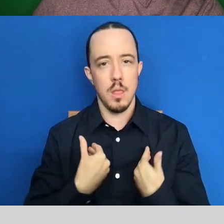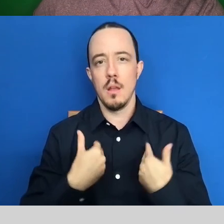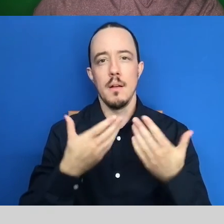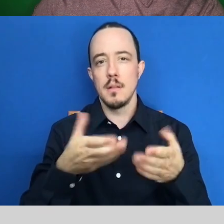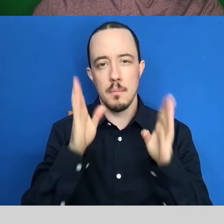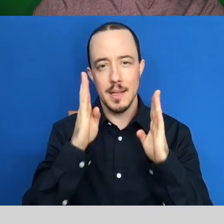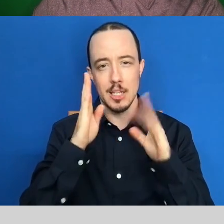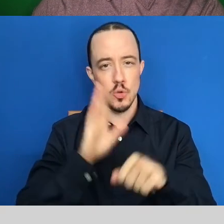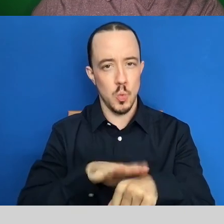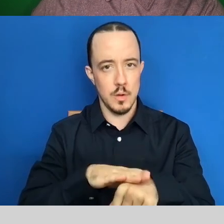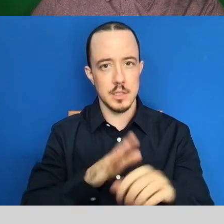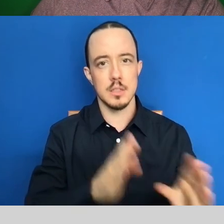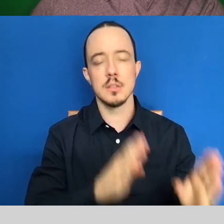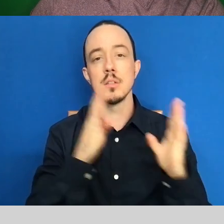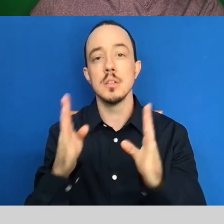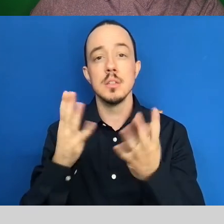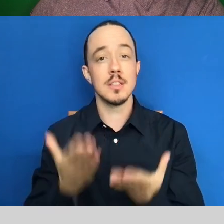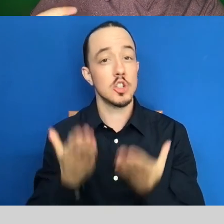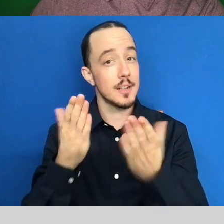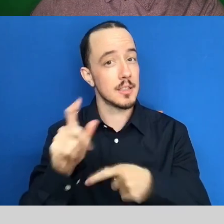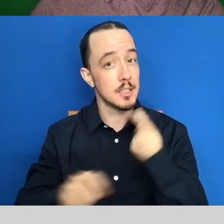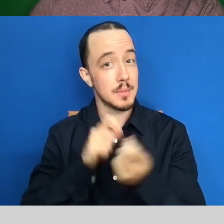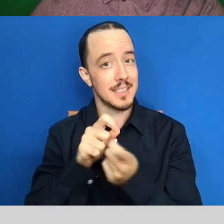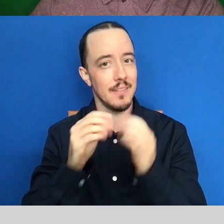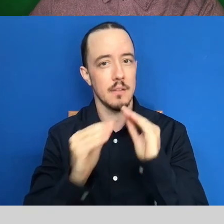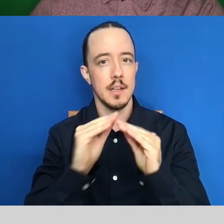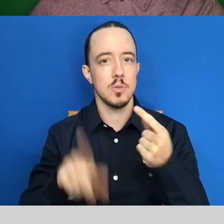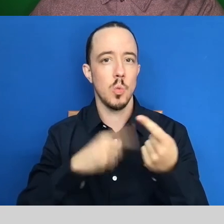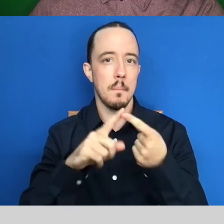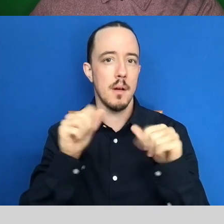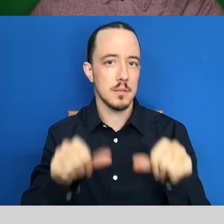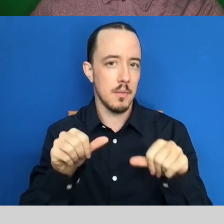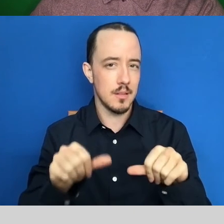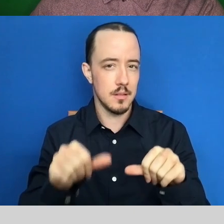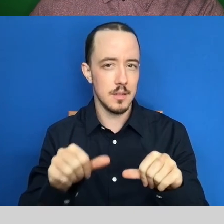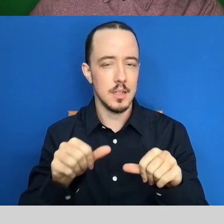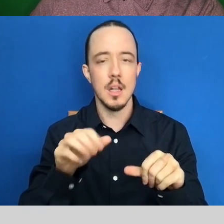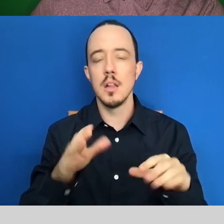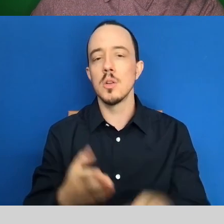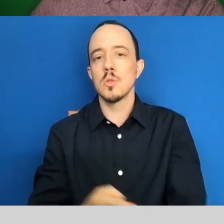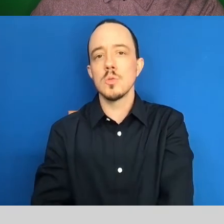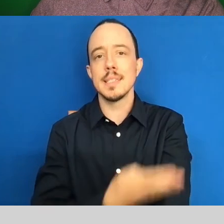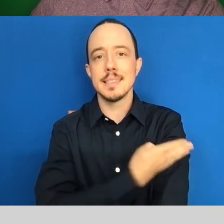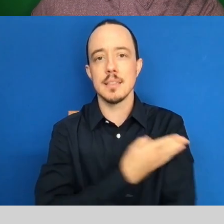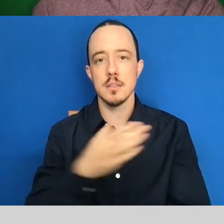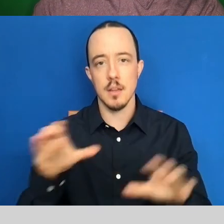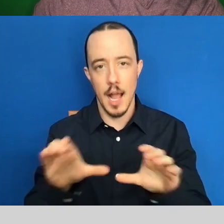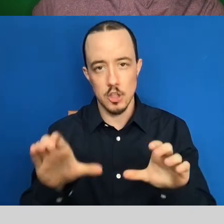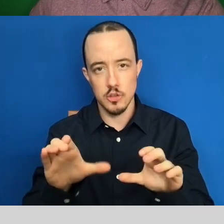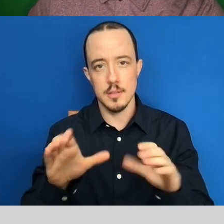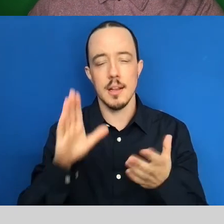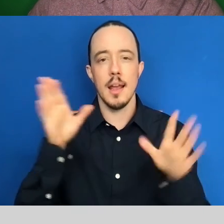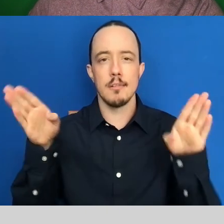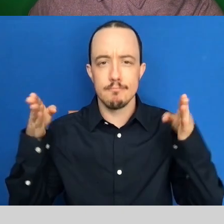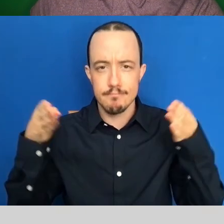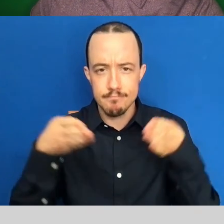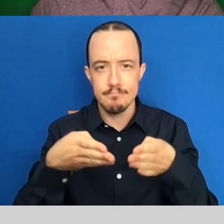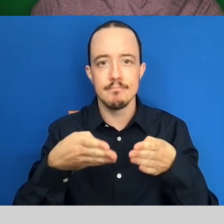and obfuscate real issues. Suggest a specific fix when possible. This increases actionability and narrows focus